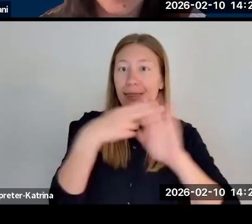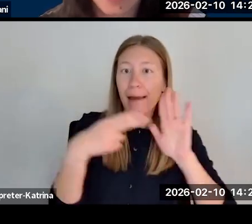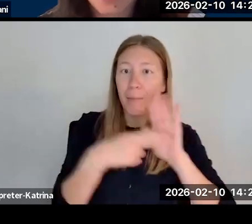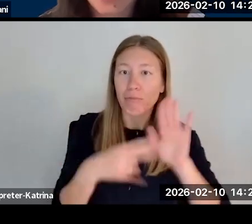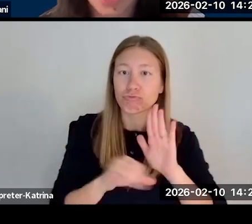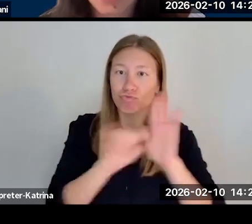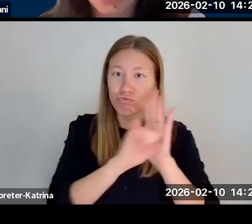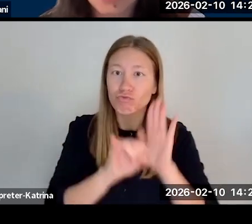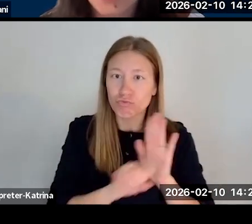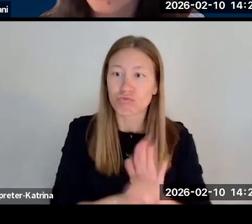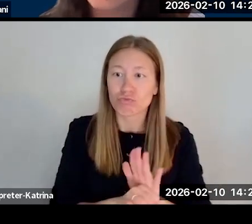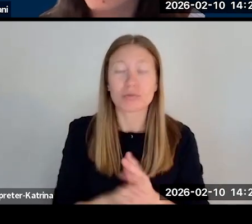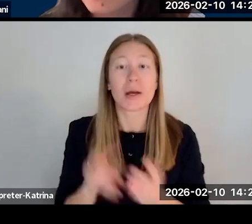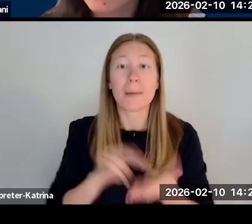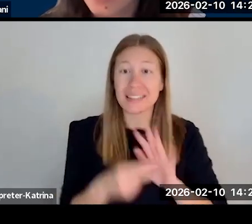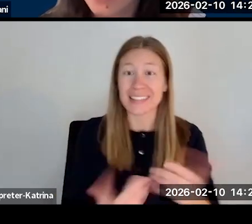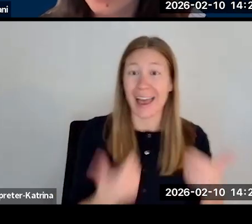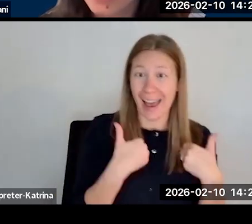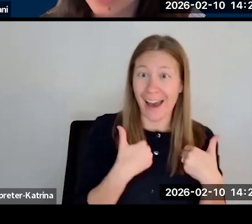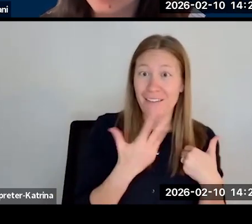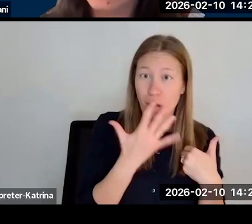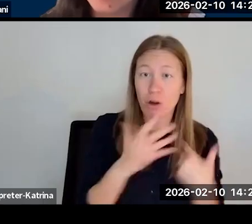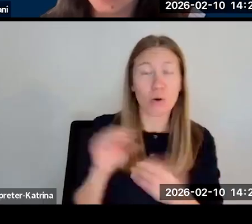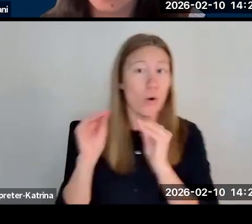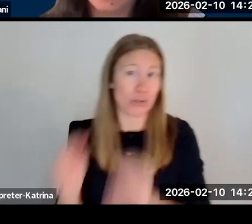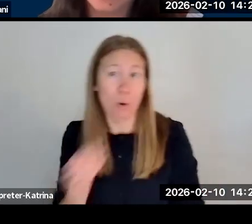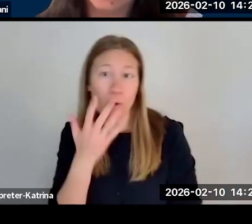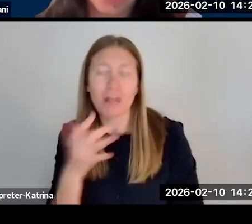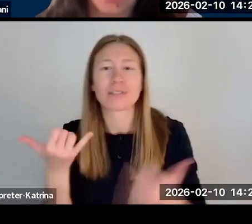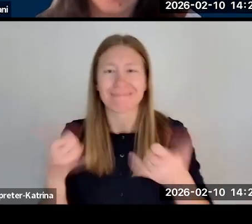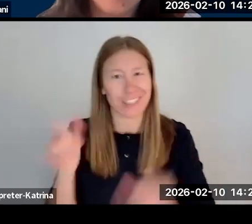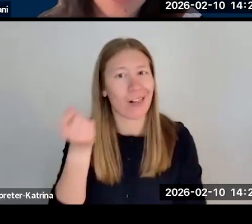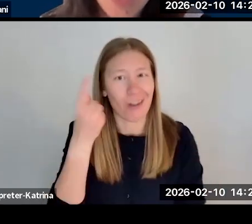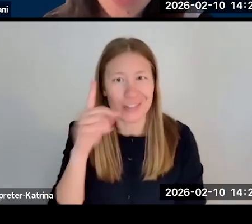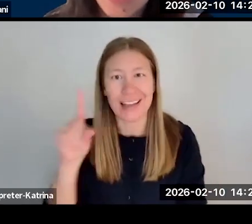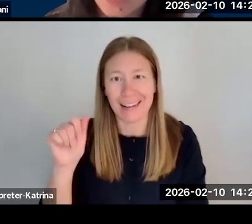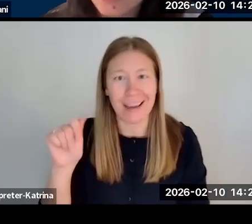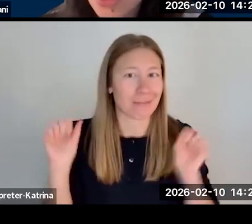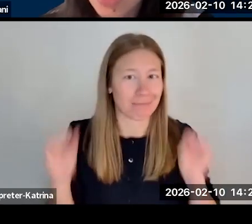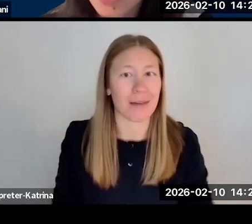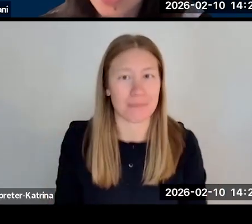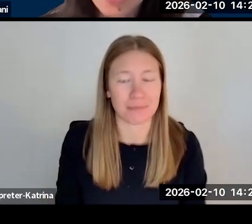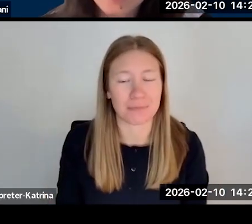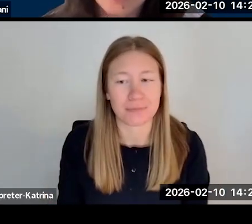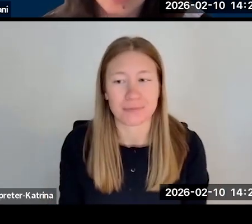or without the colors, we can still understand the data in the chart if you're interested.